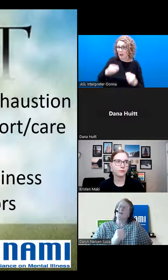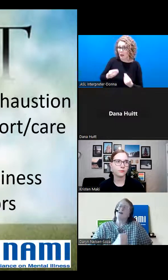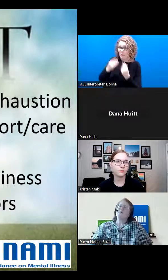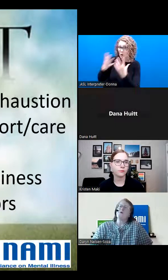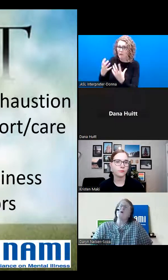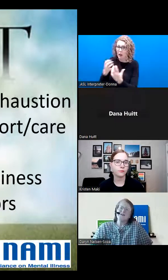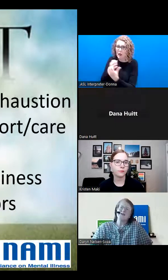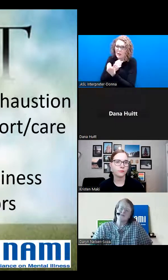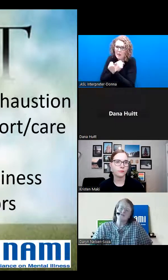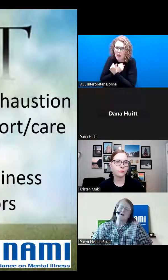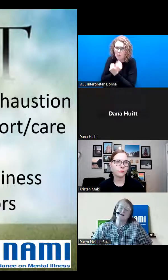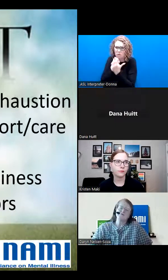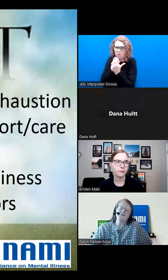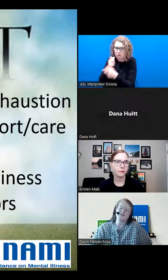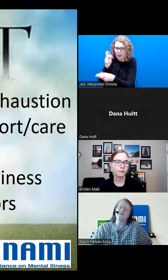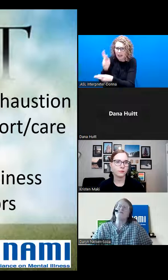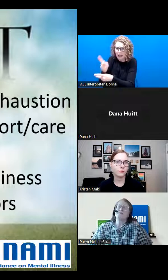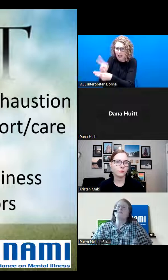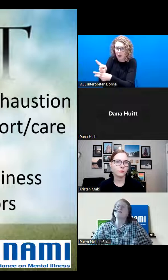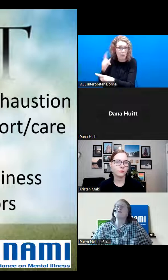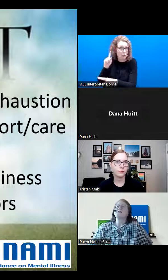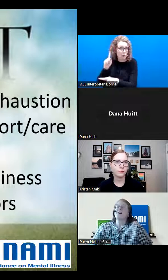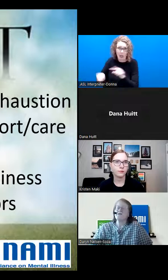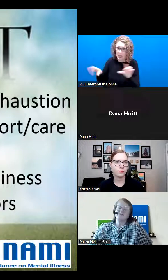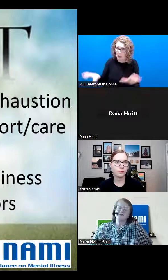Alternative Care. These are both based on family caregiver support program, which